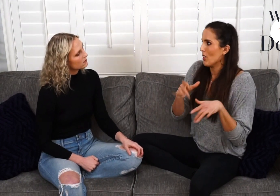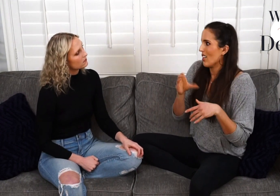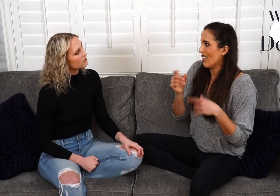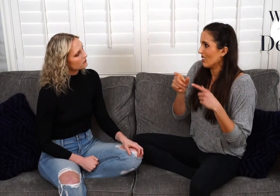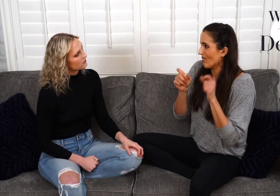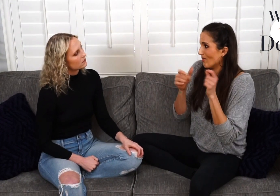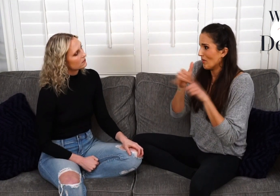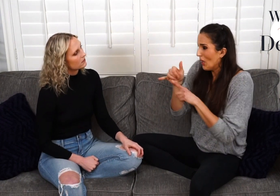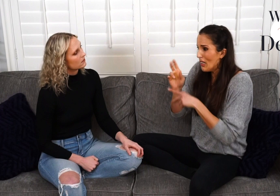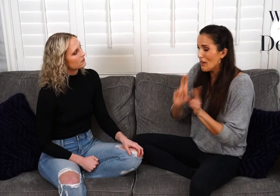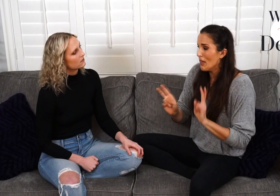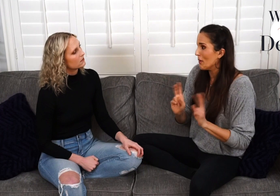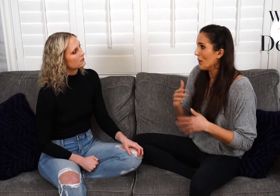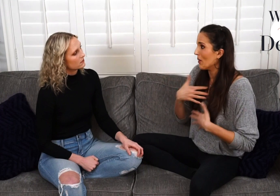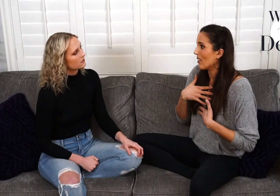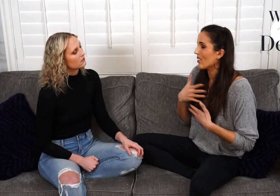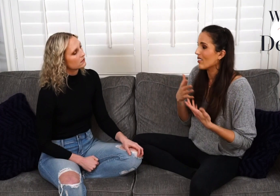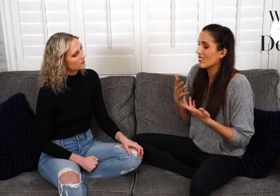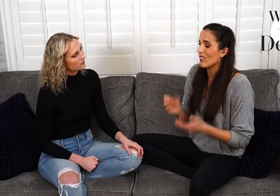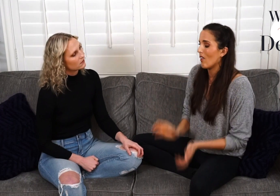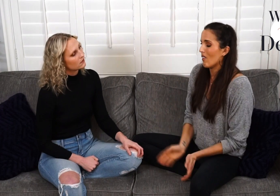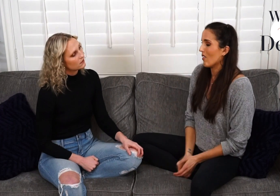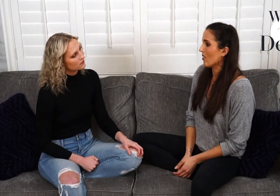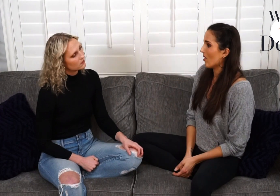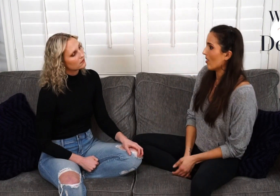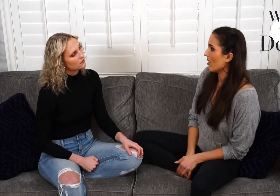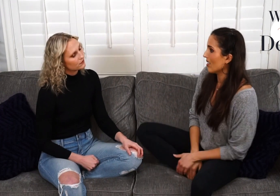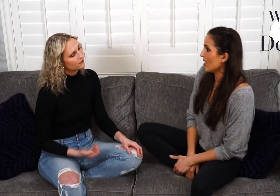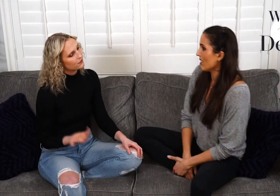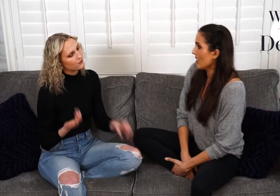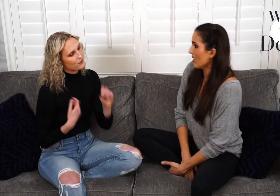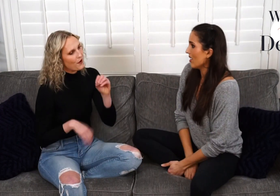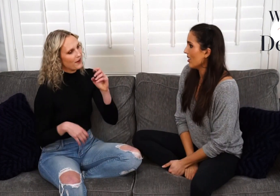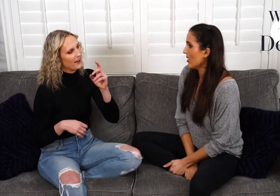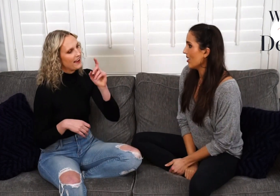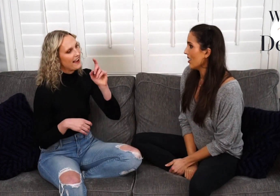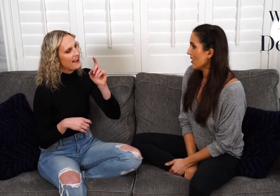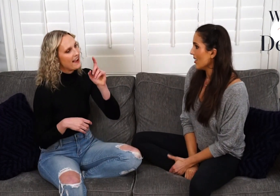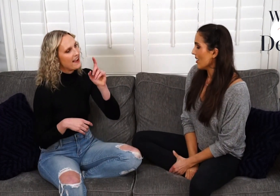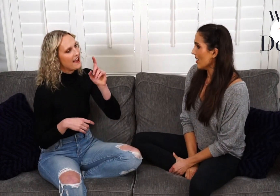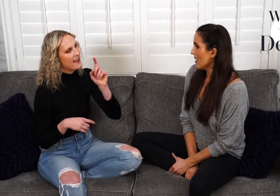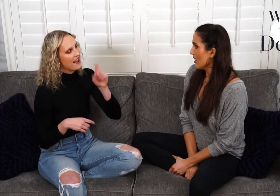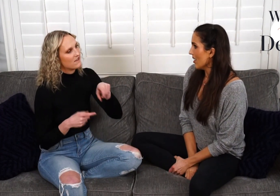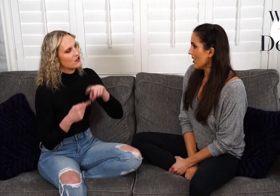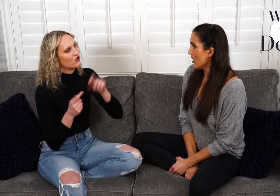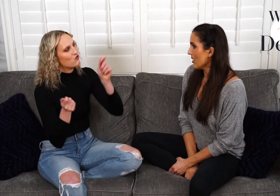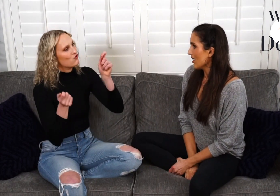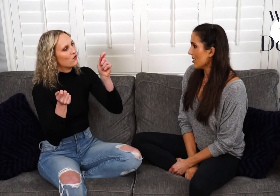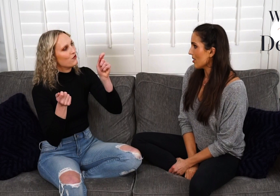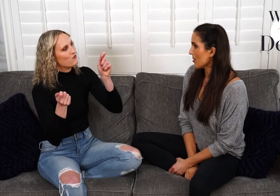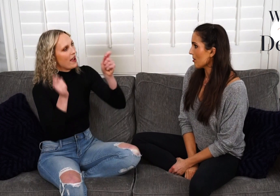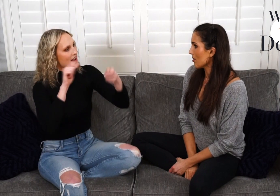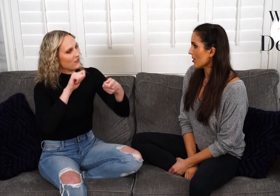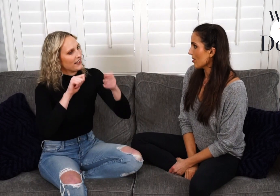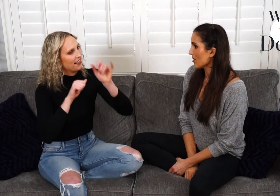a computer screen and bullying somebody. It's just... my heart. - So we have to, we have to alter their